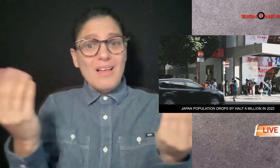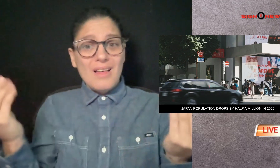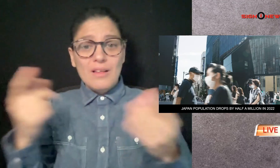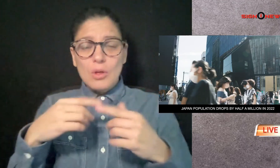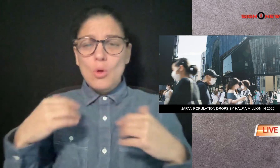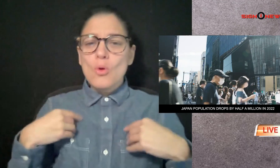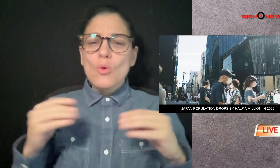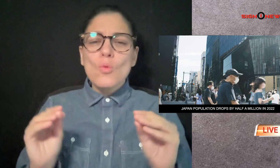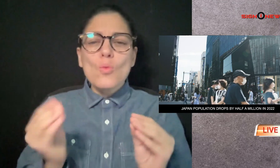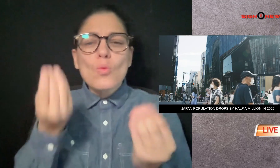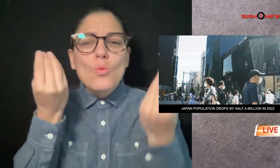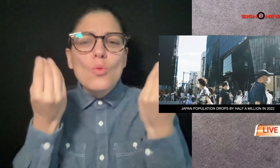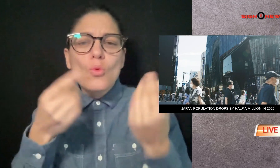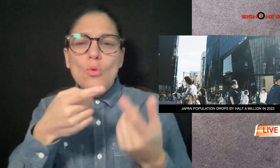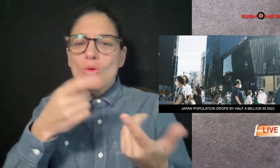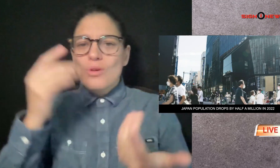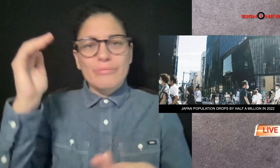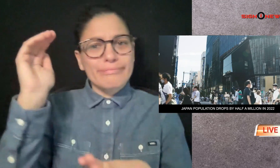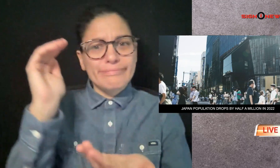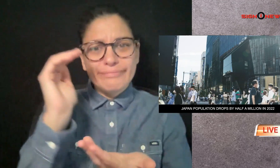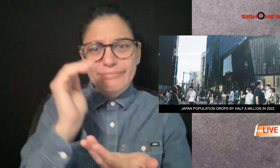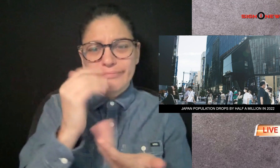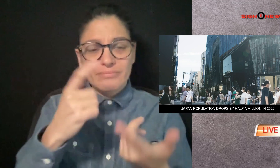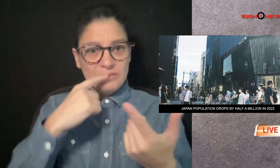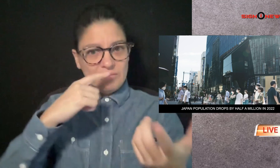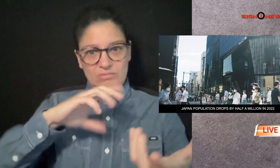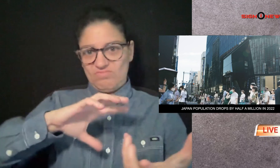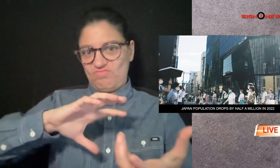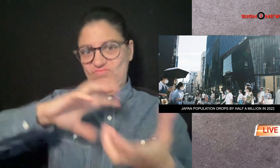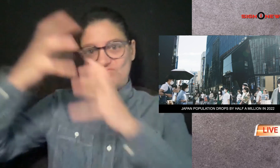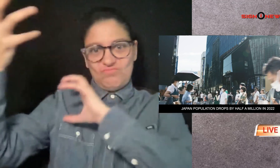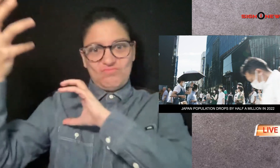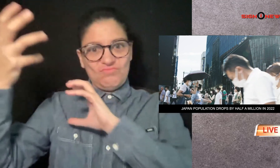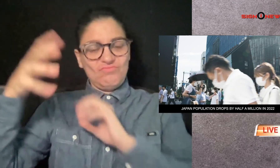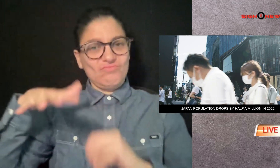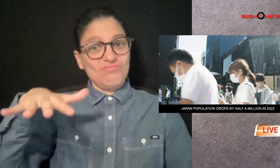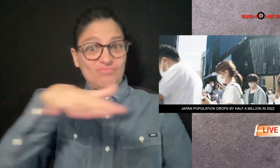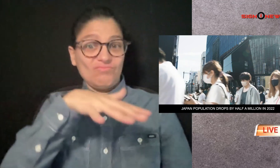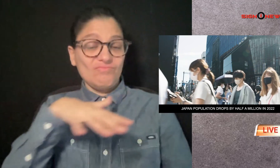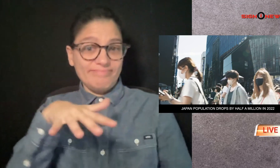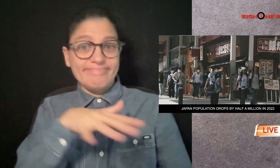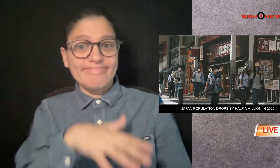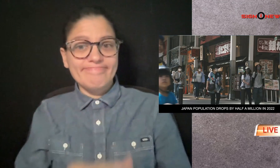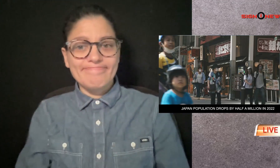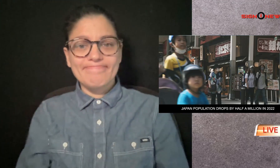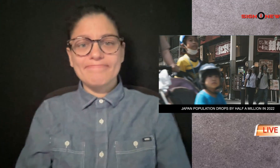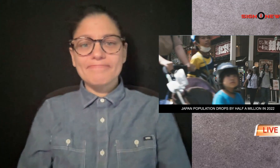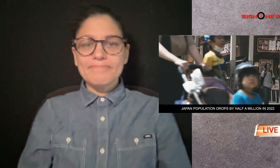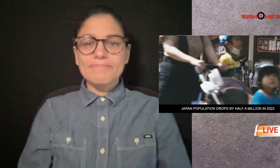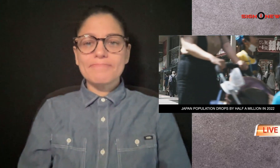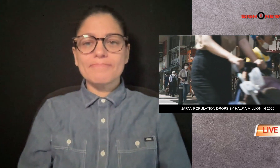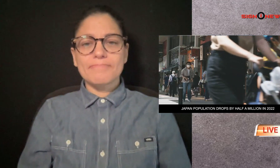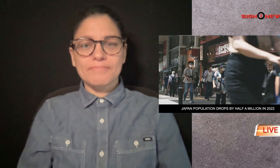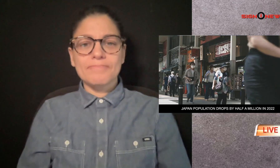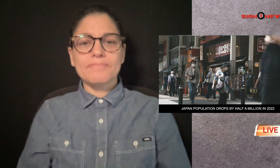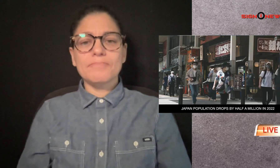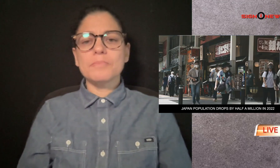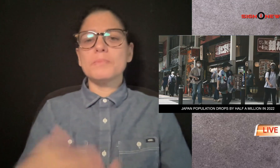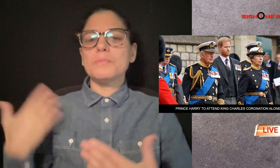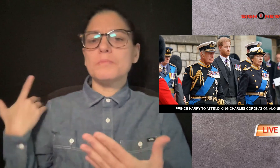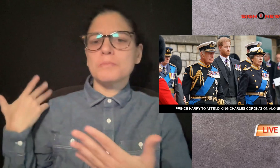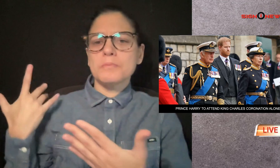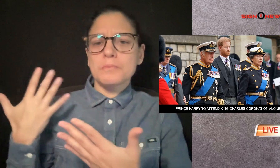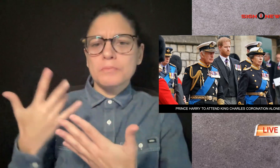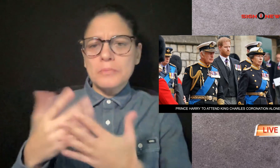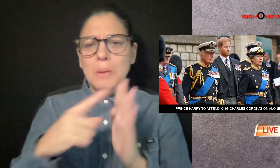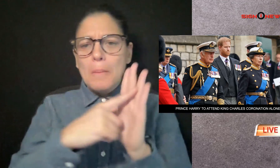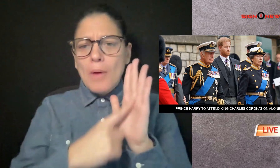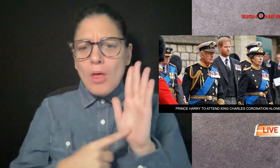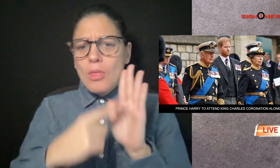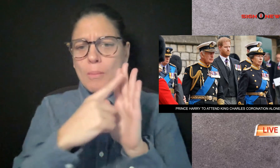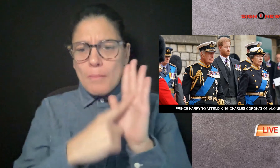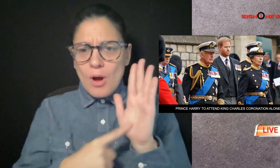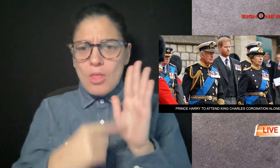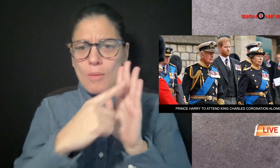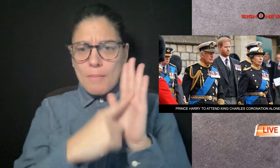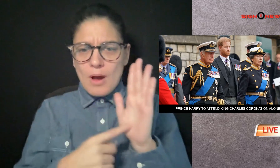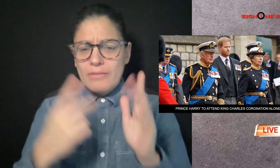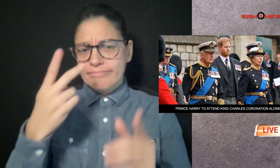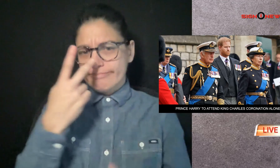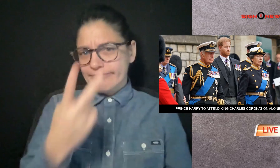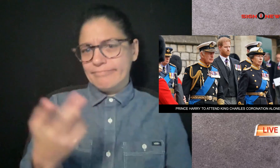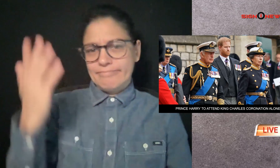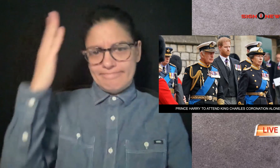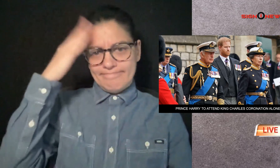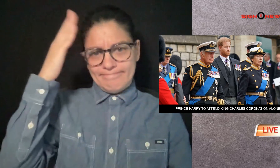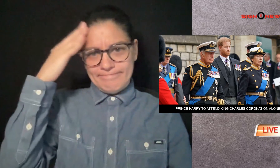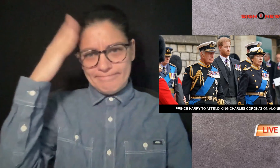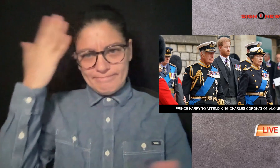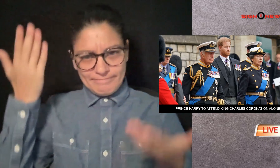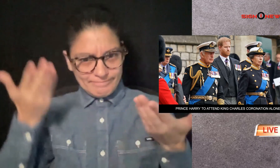workforce and not enough young people is creating a demographic crisis